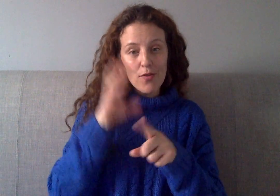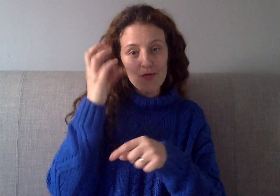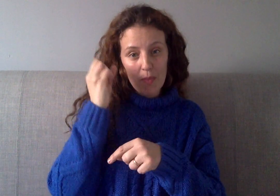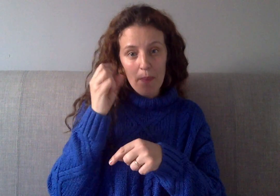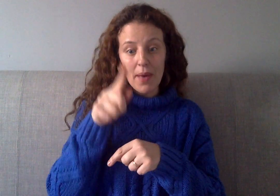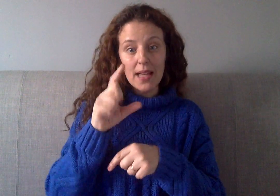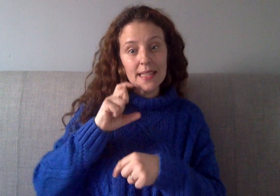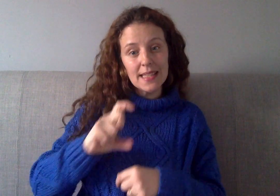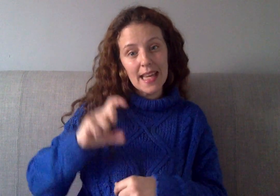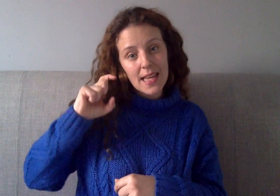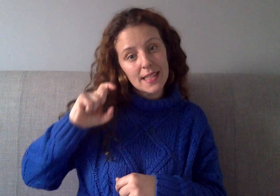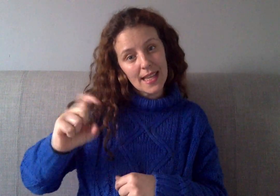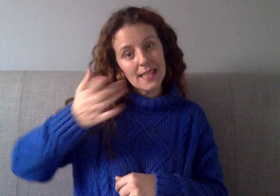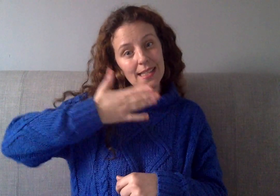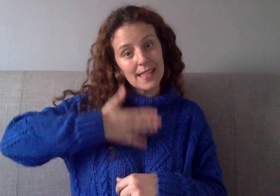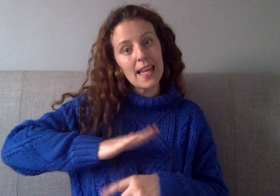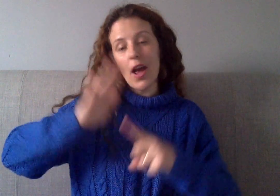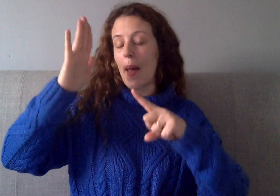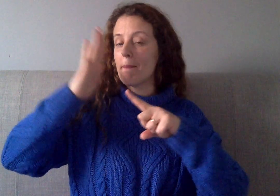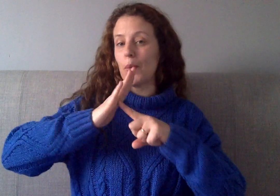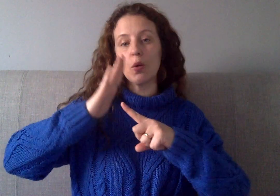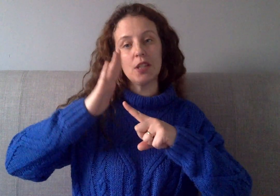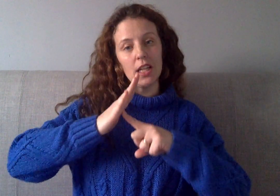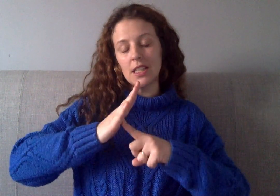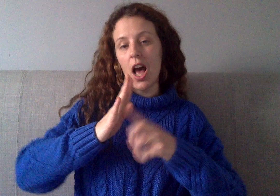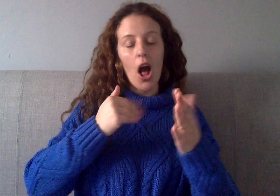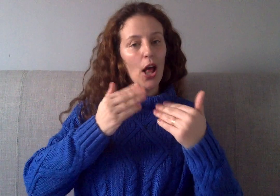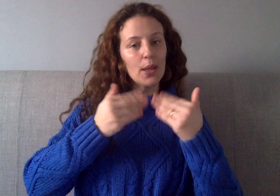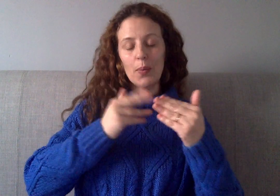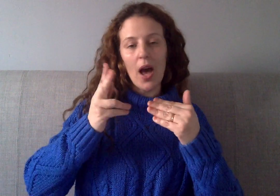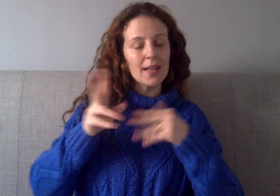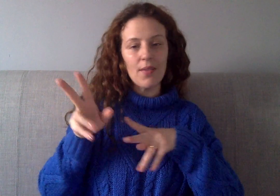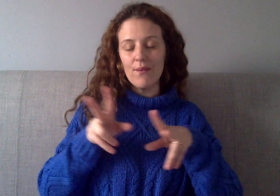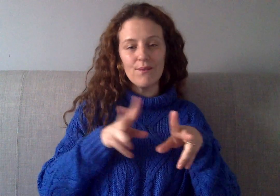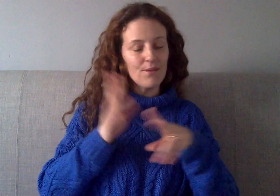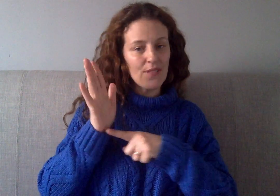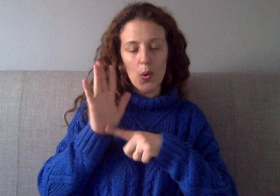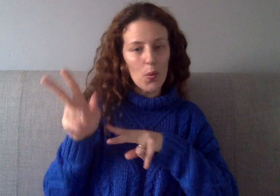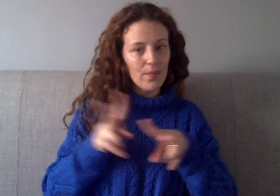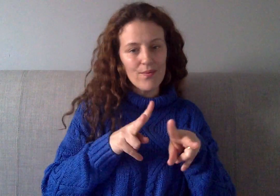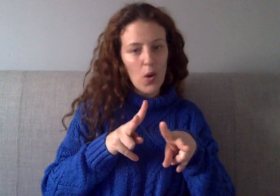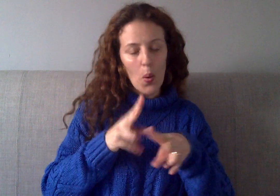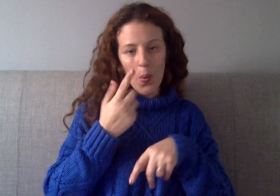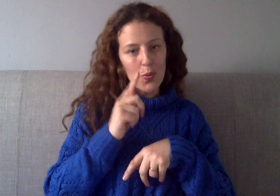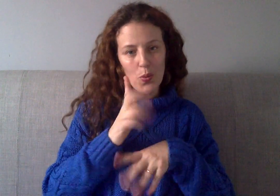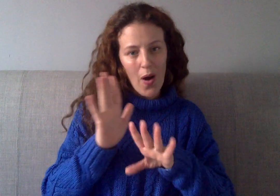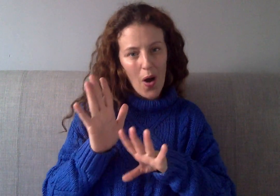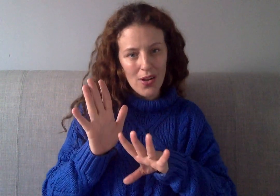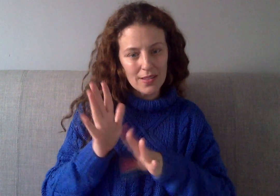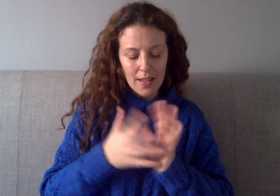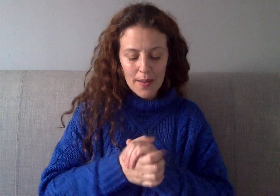And well it's important to have the CC [captions ] on, otherwise you won't get the full meaning of the video.